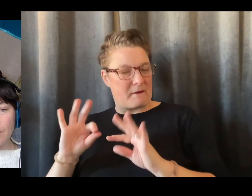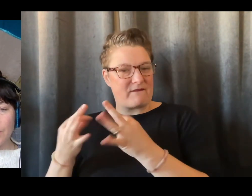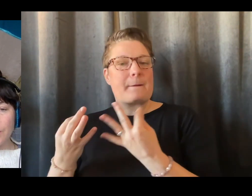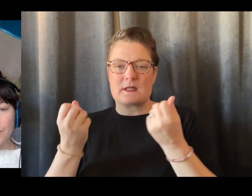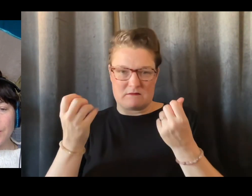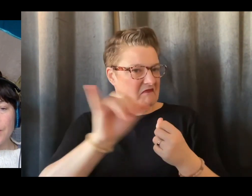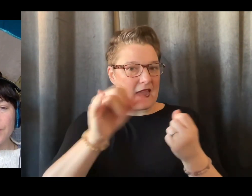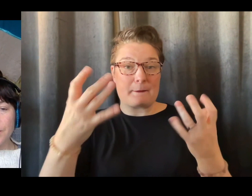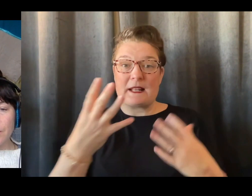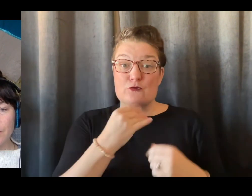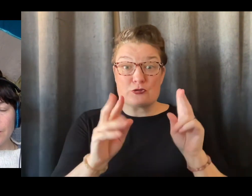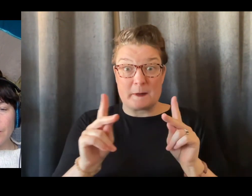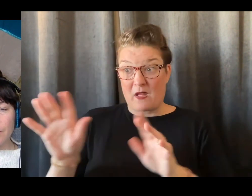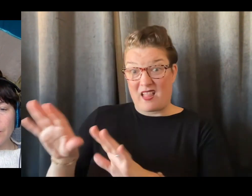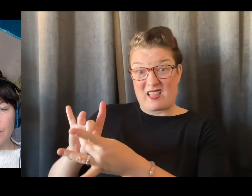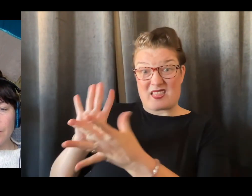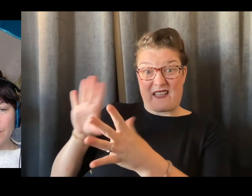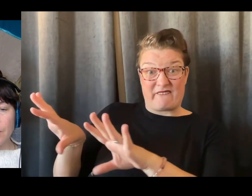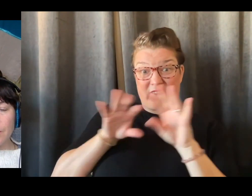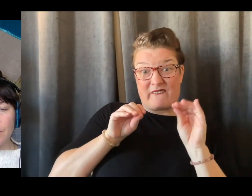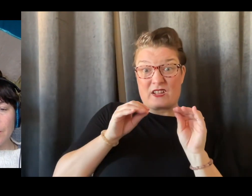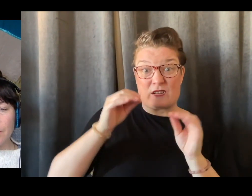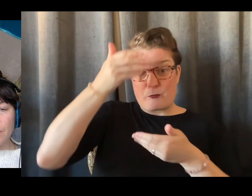there were many close, close connections between Jews and Muslims in Morocco,